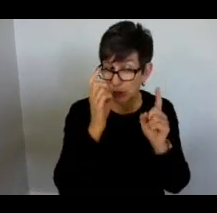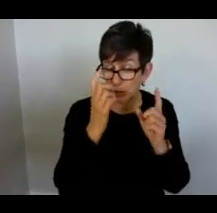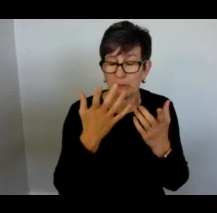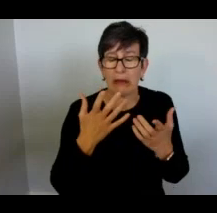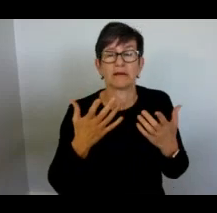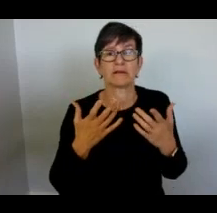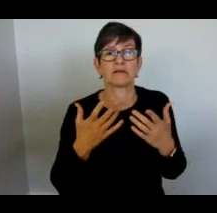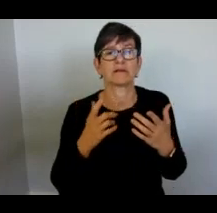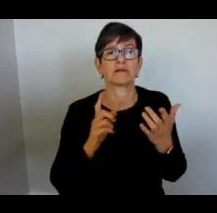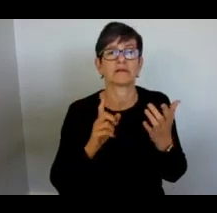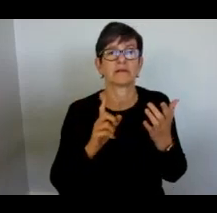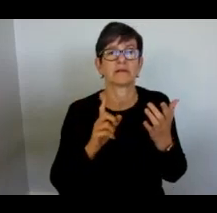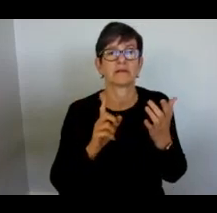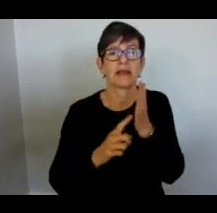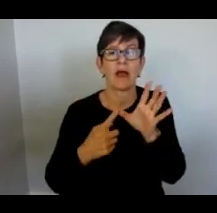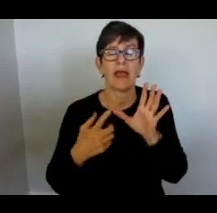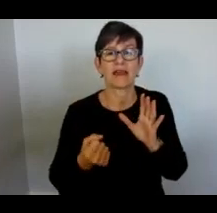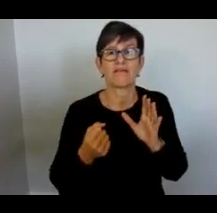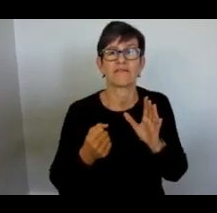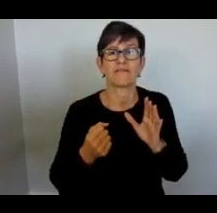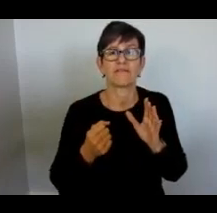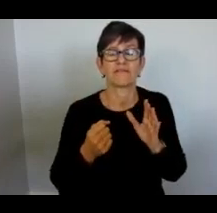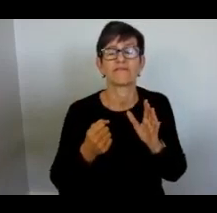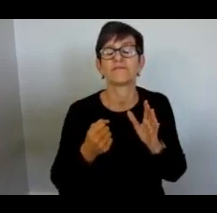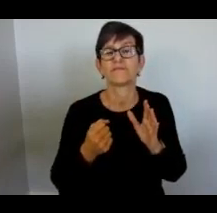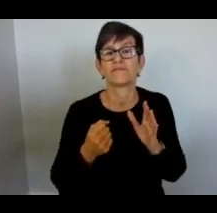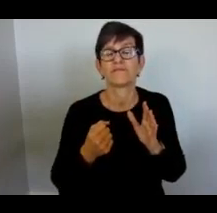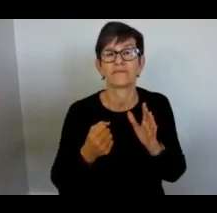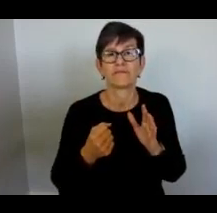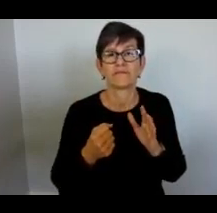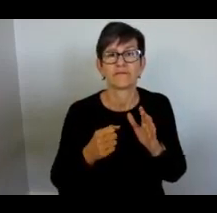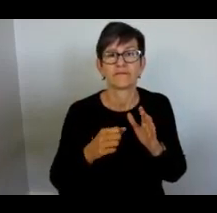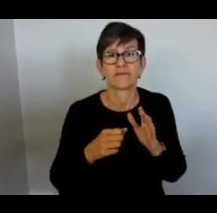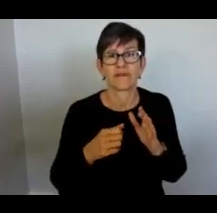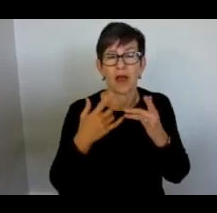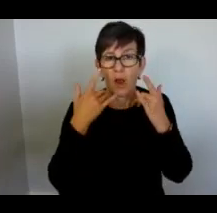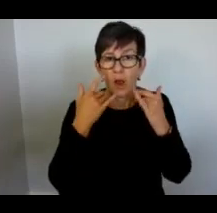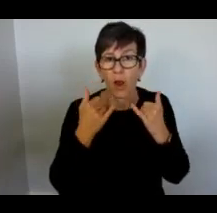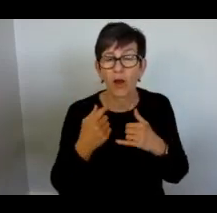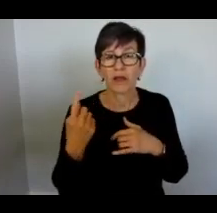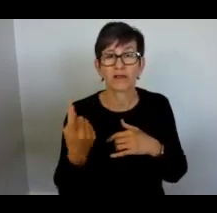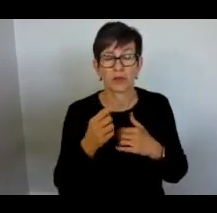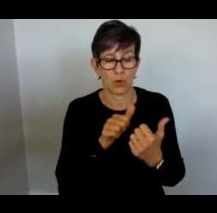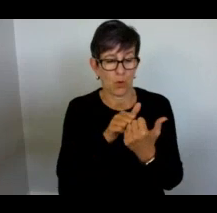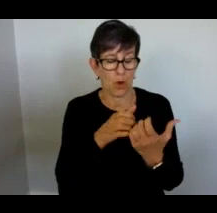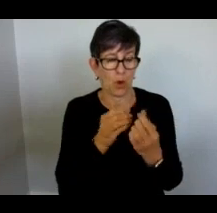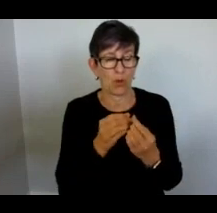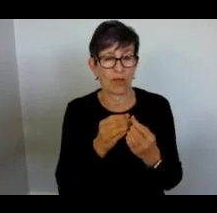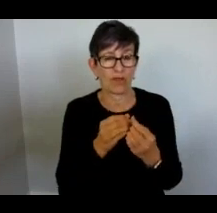do work with people a lot who are experiencing mental health as a complex issue at the moment